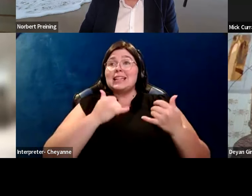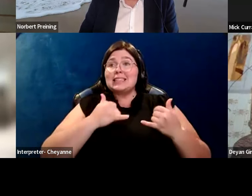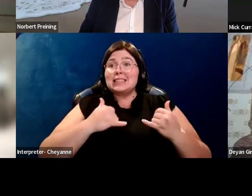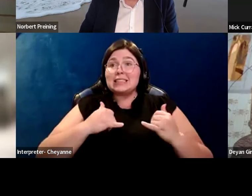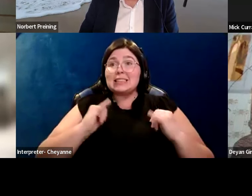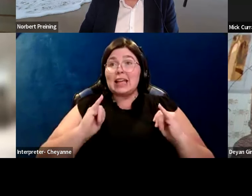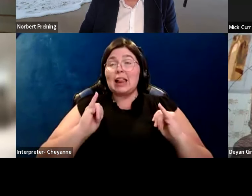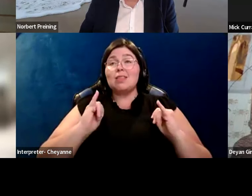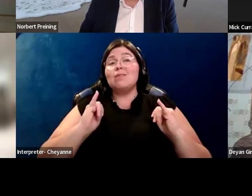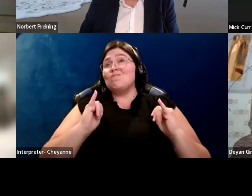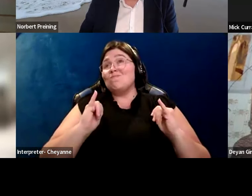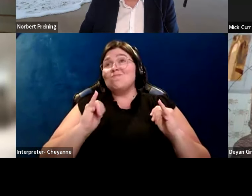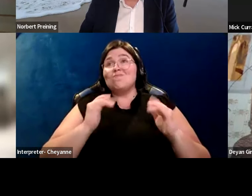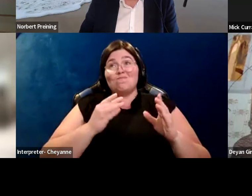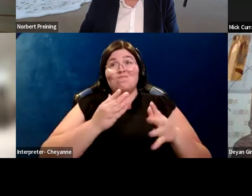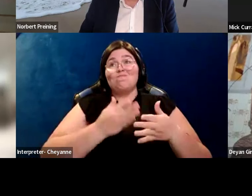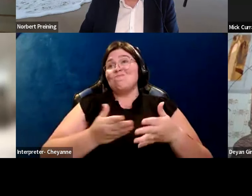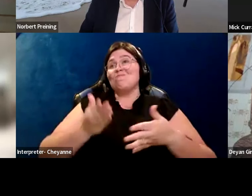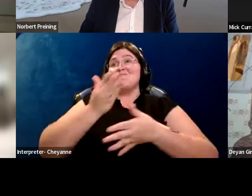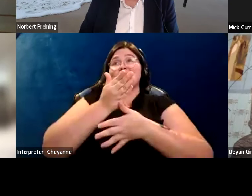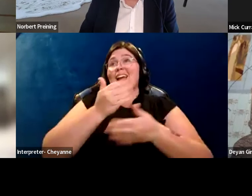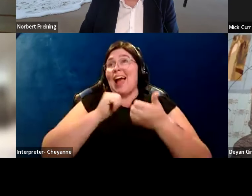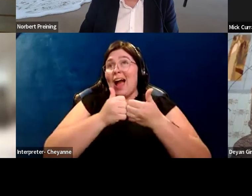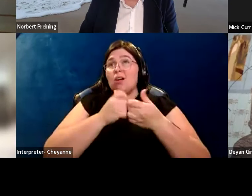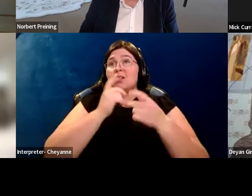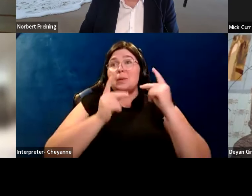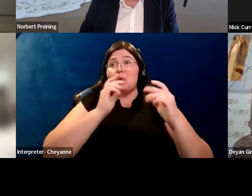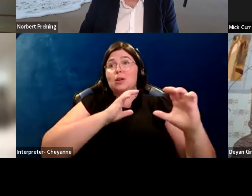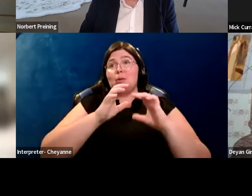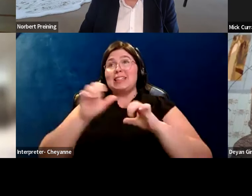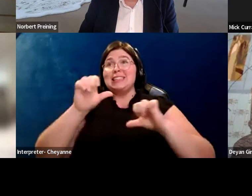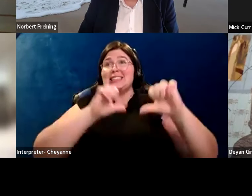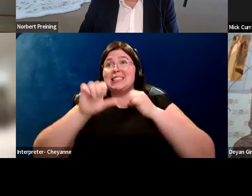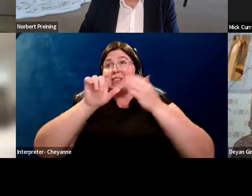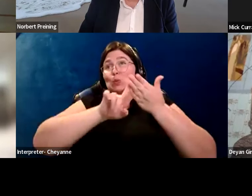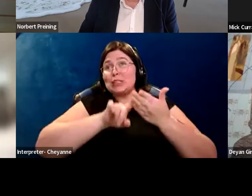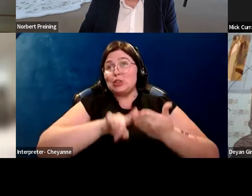one of the main way how people communicate scientific research,